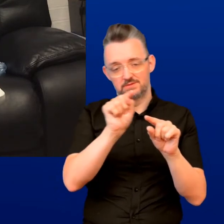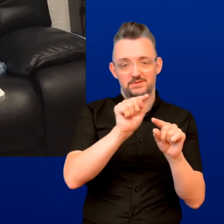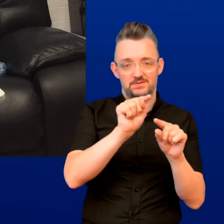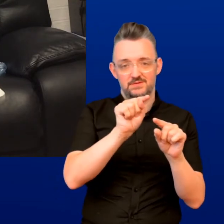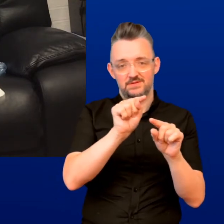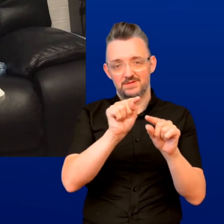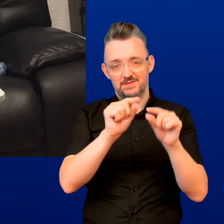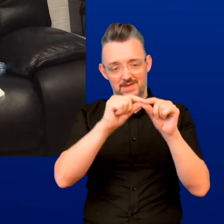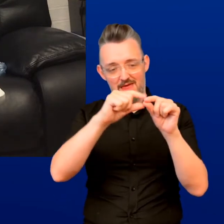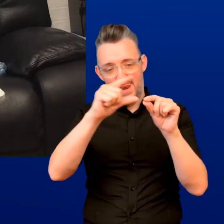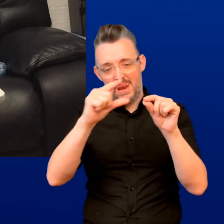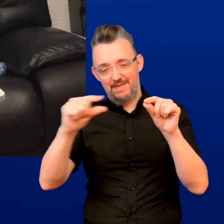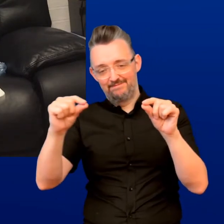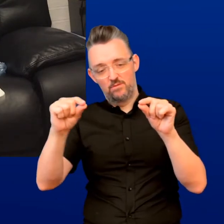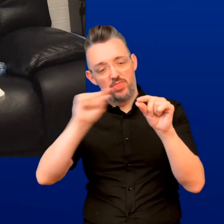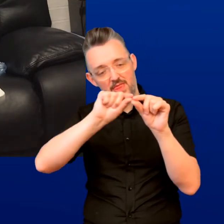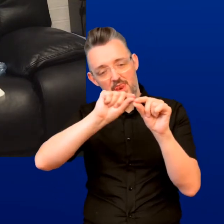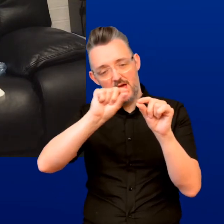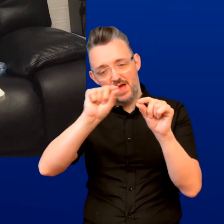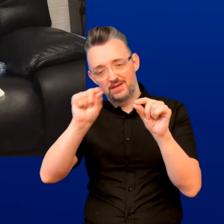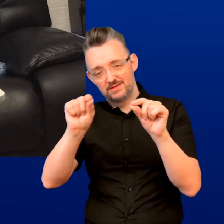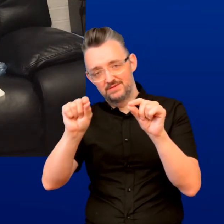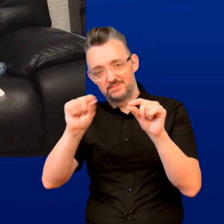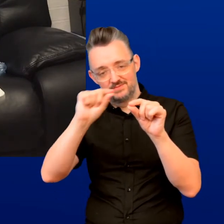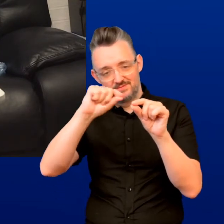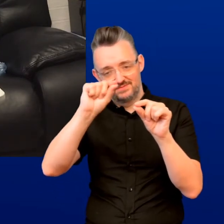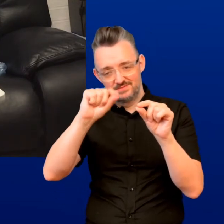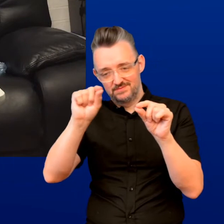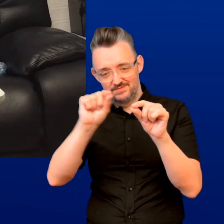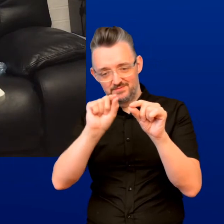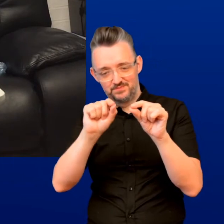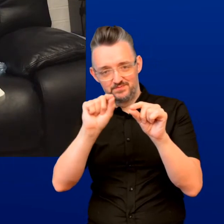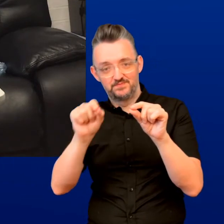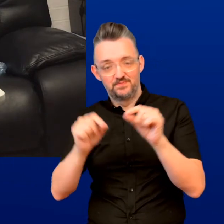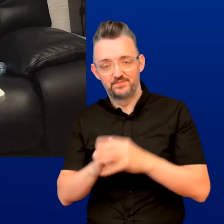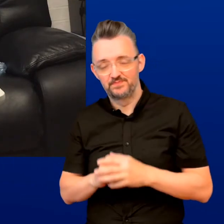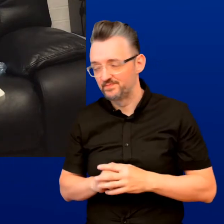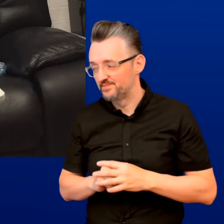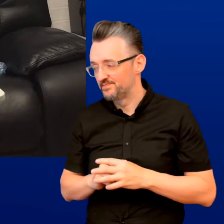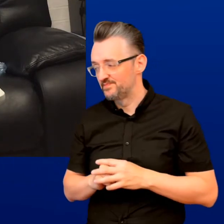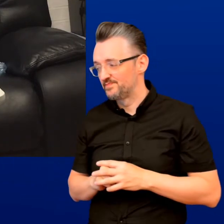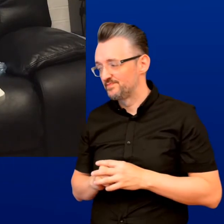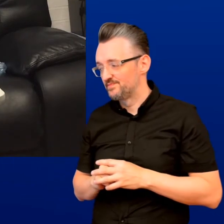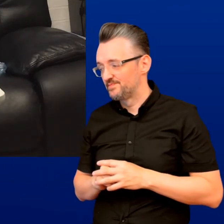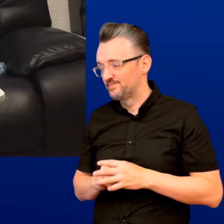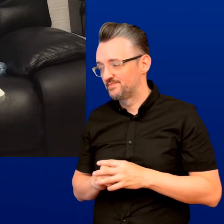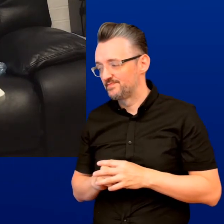leaf and vein motif on my leaf.